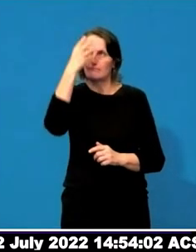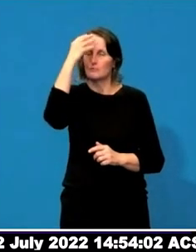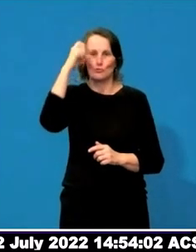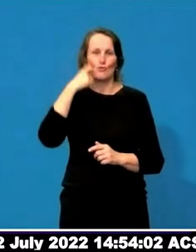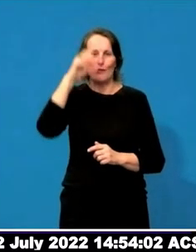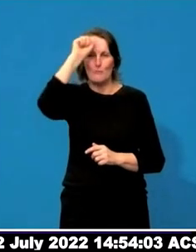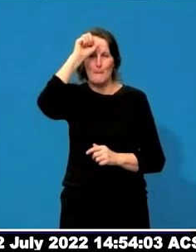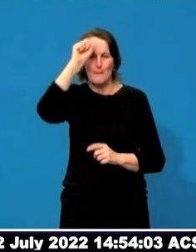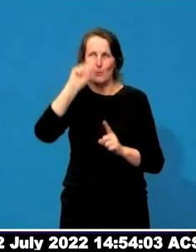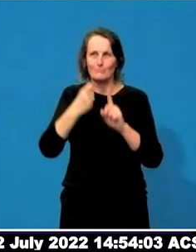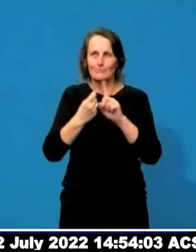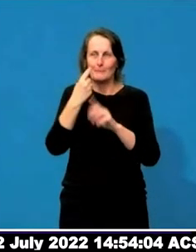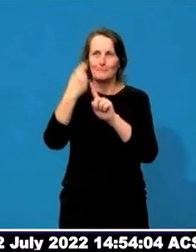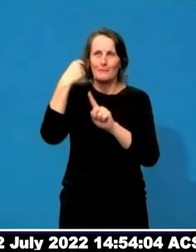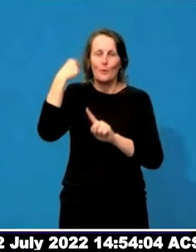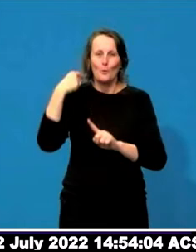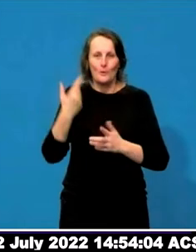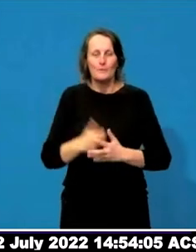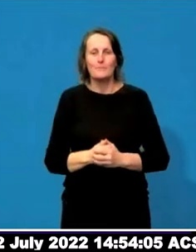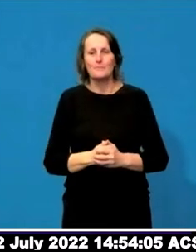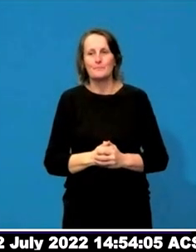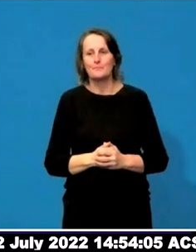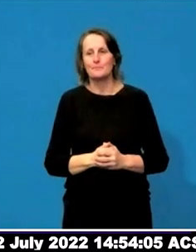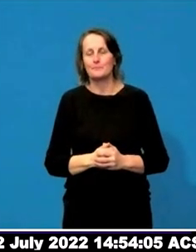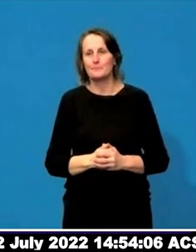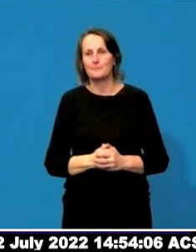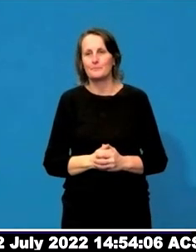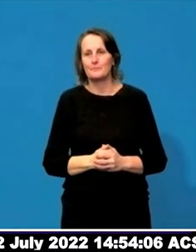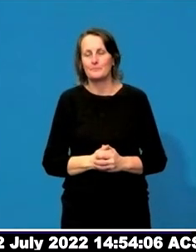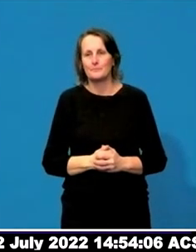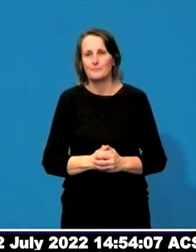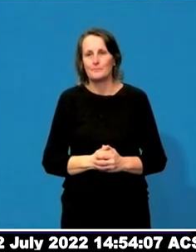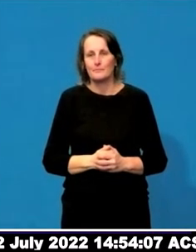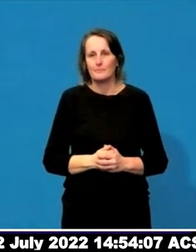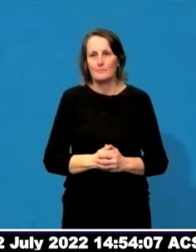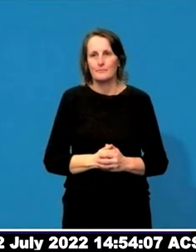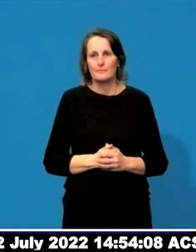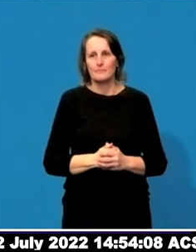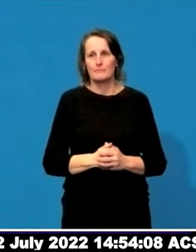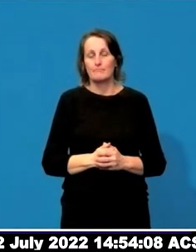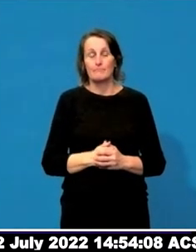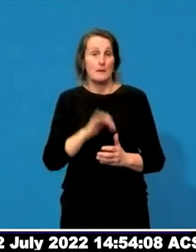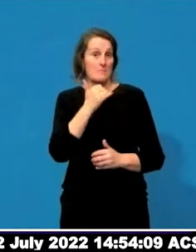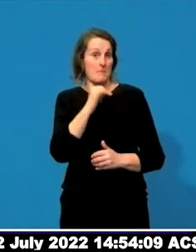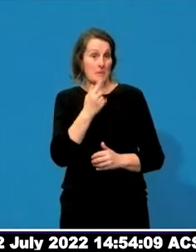But what we found was that you might be charged with a criminal offence